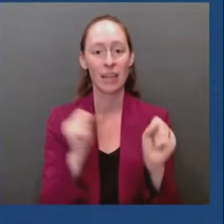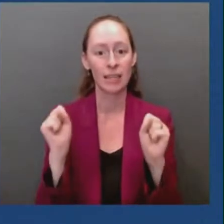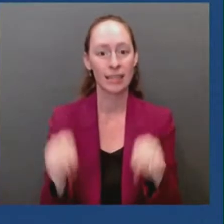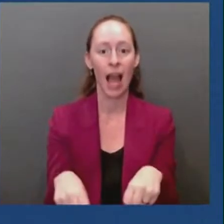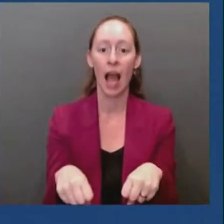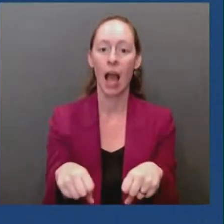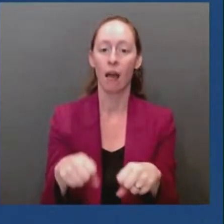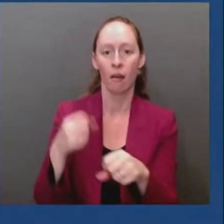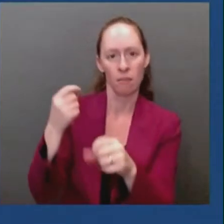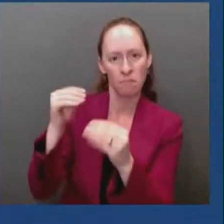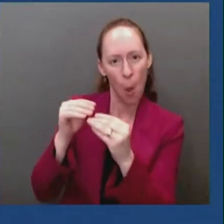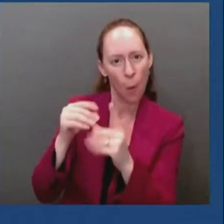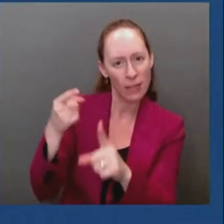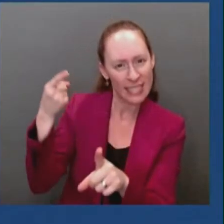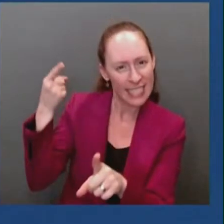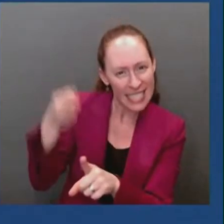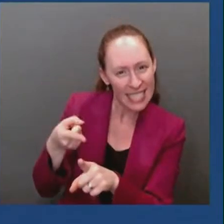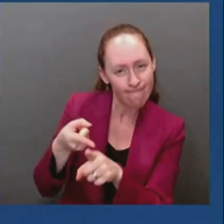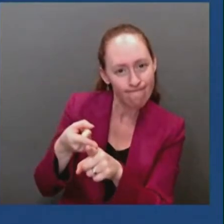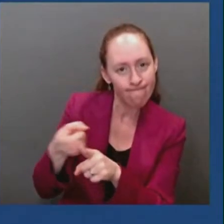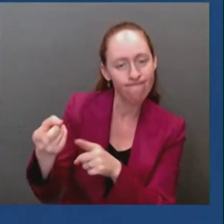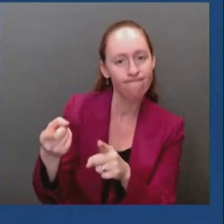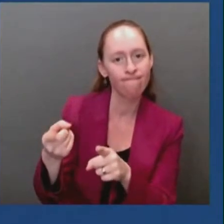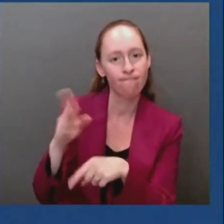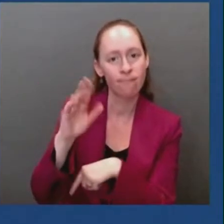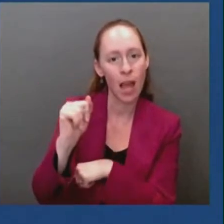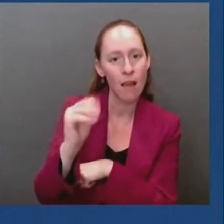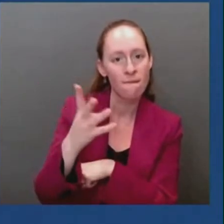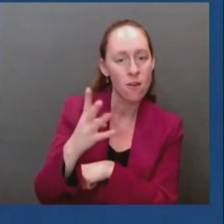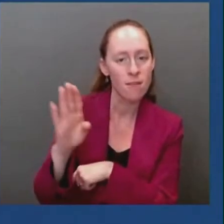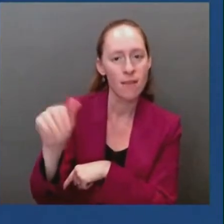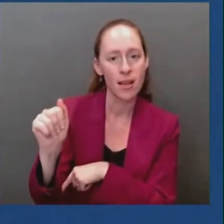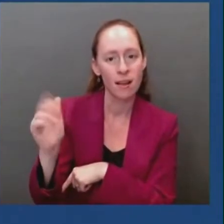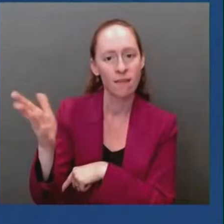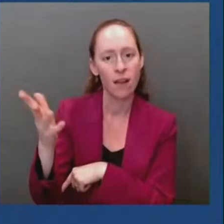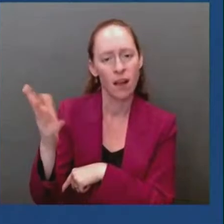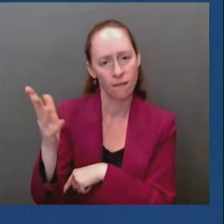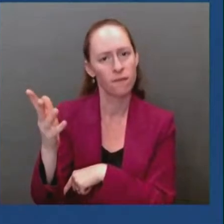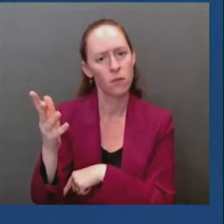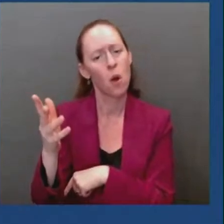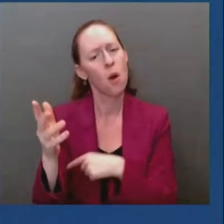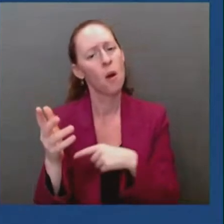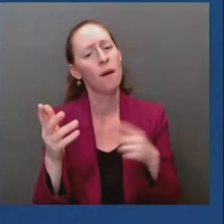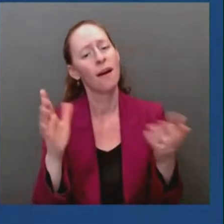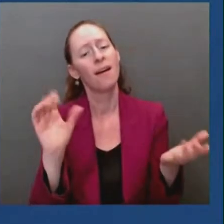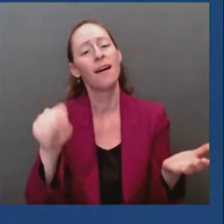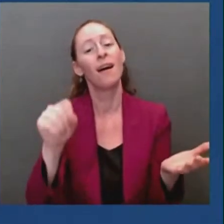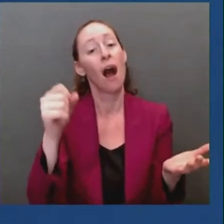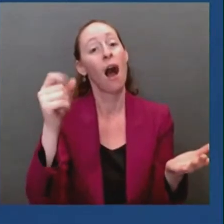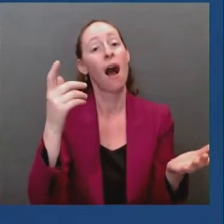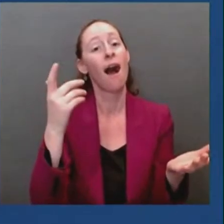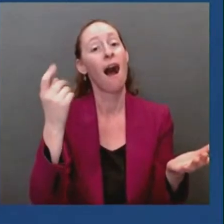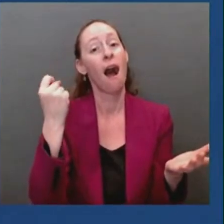EFFORT. THE FACT THAT WE ARE TODAY ABLE TO GIVE AMERICANS ACCESS TO A VACCINE THAT NOW CAN GO AFTER